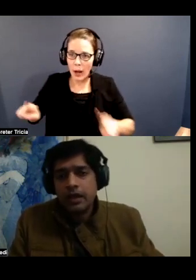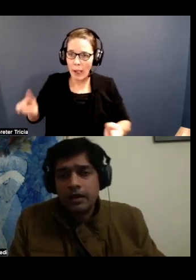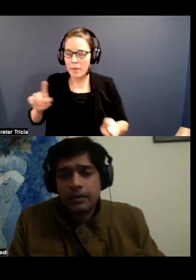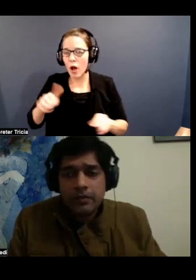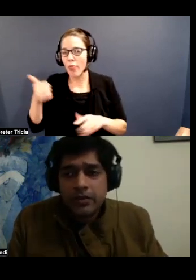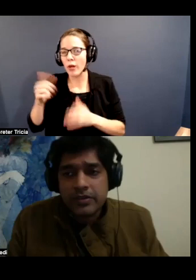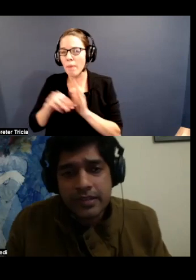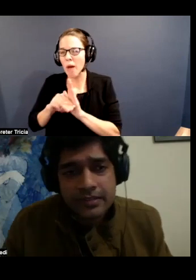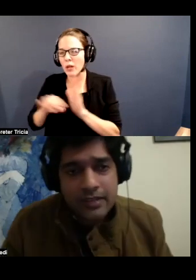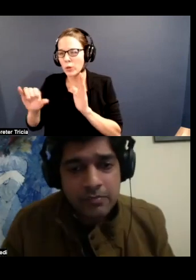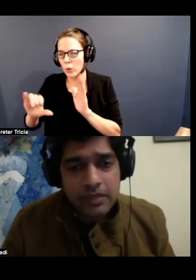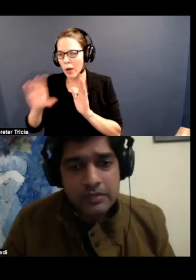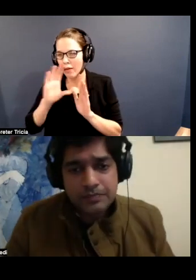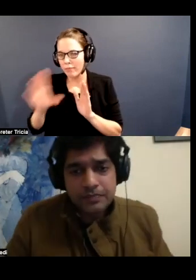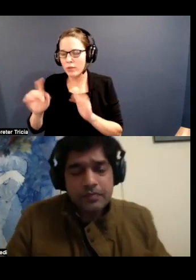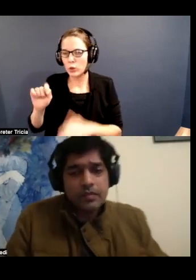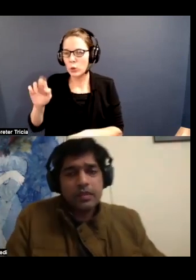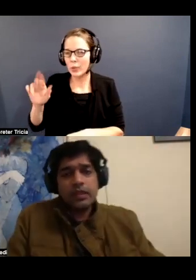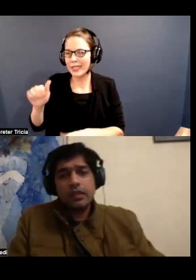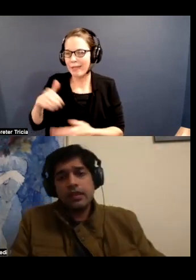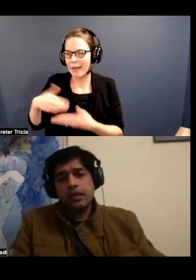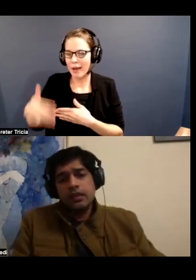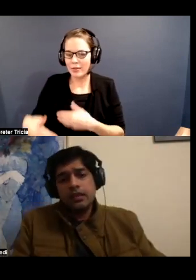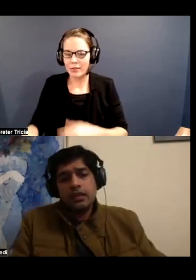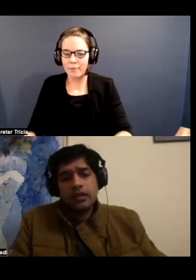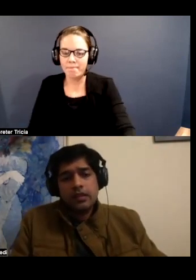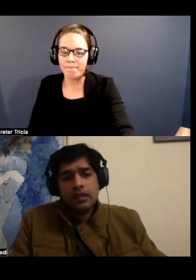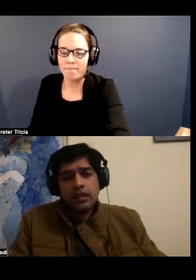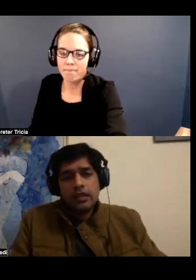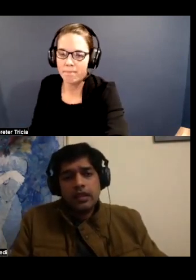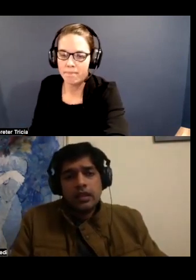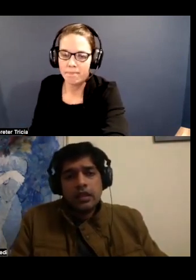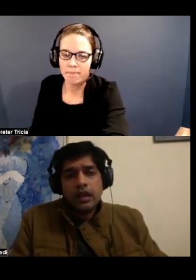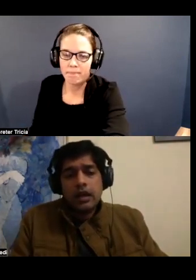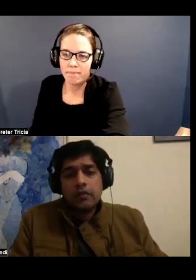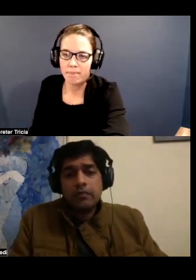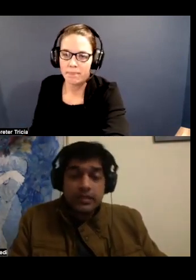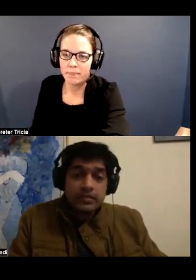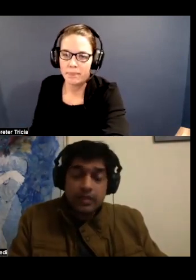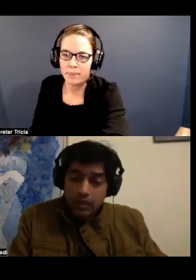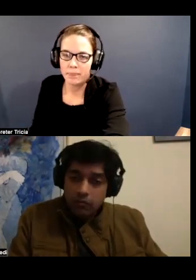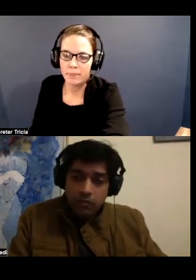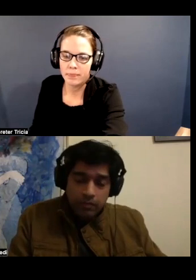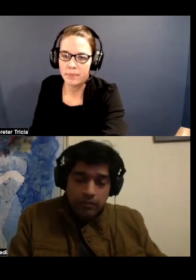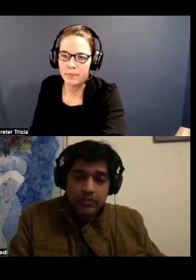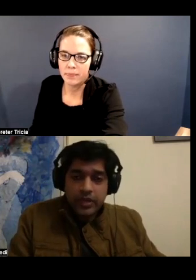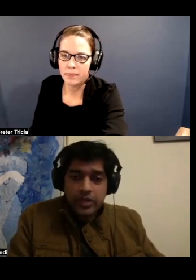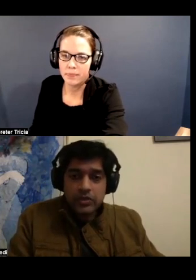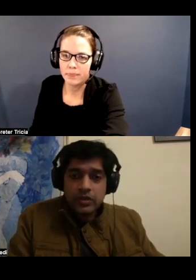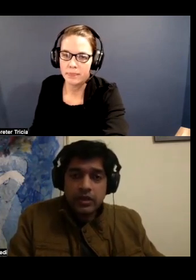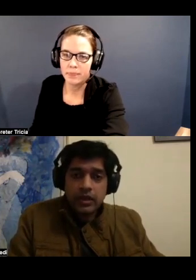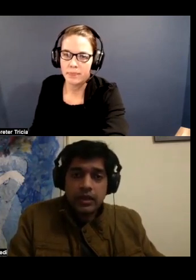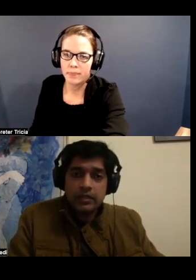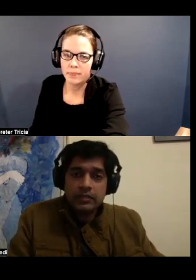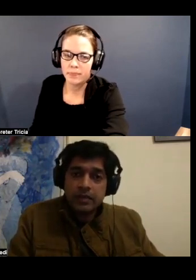Teresa, next slide, please. This presentation is based